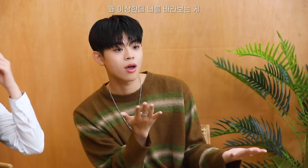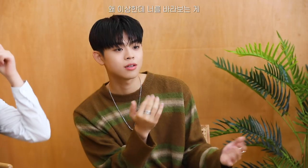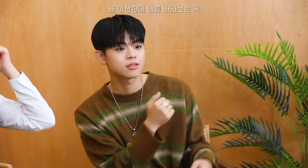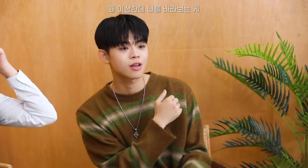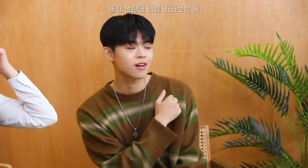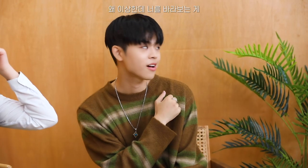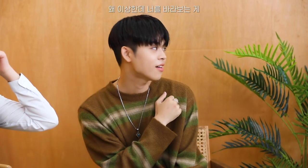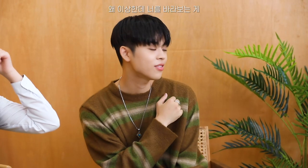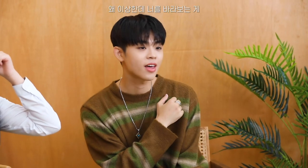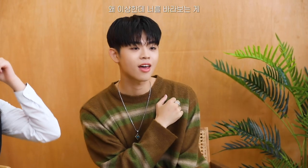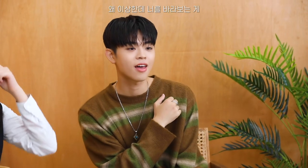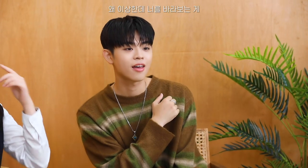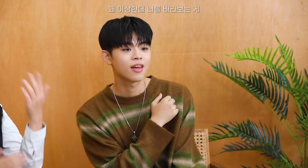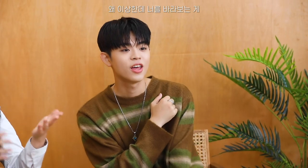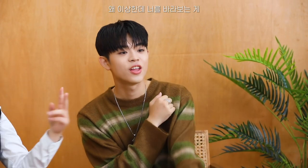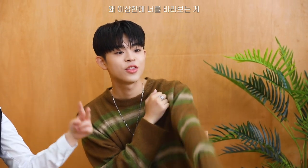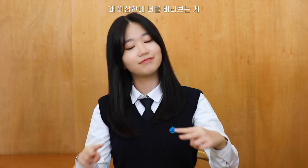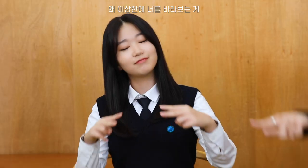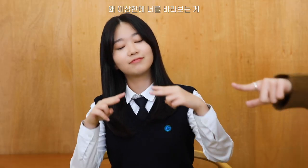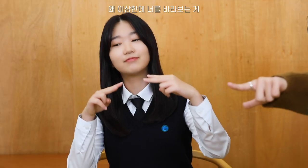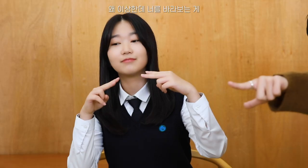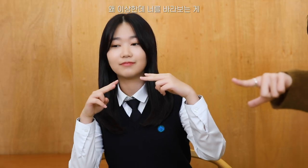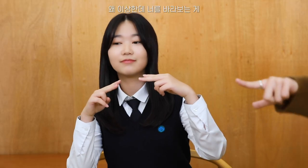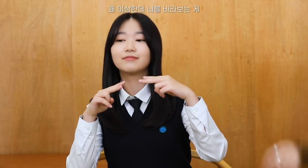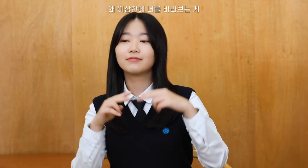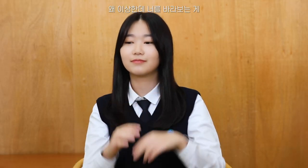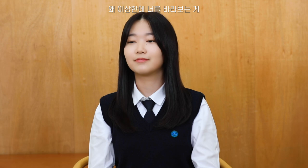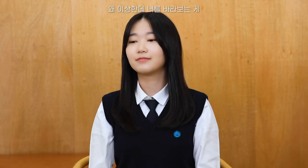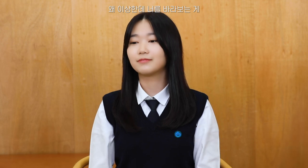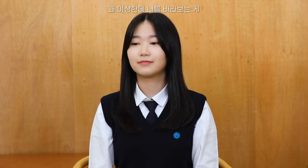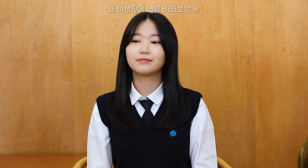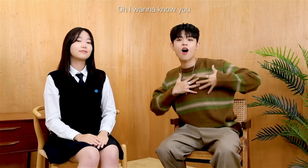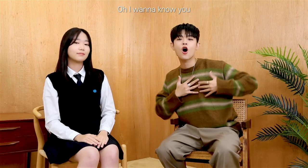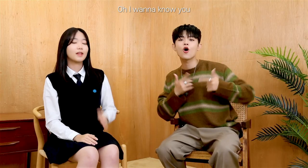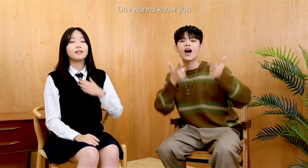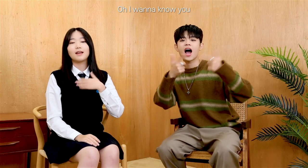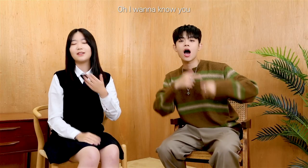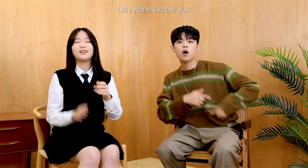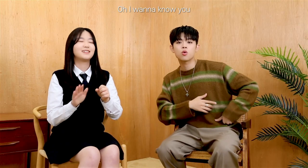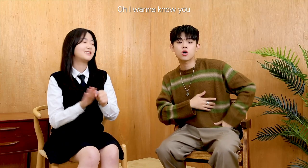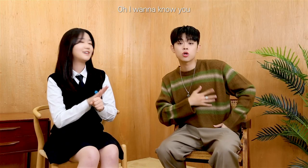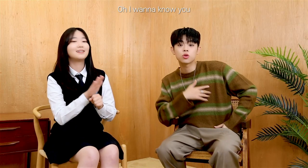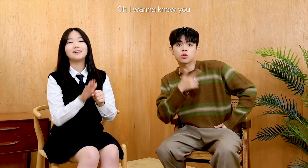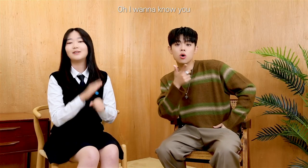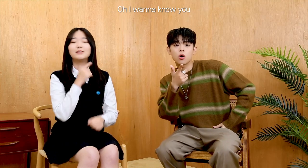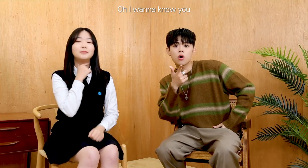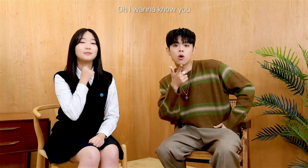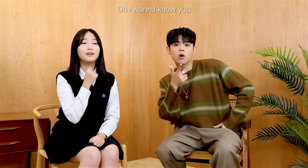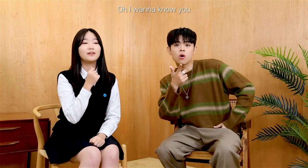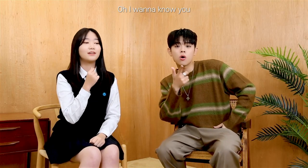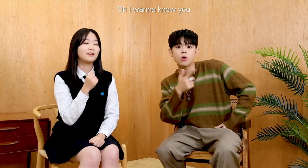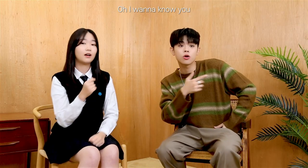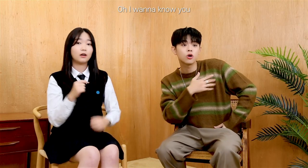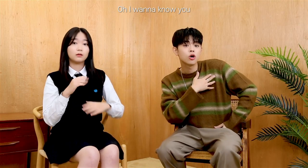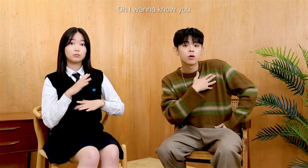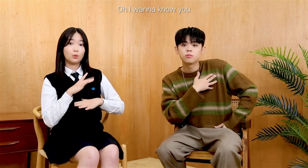Why is it weird? Looking at you Oh I wanna know you